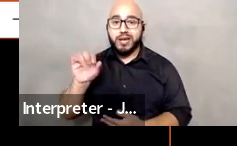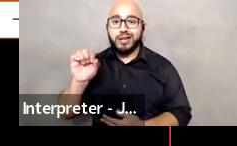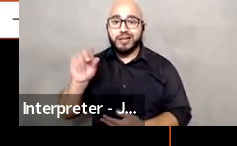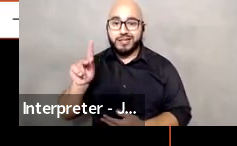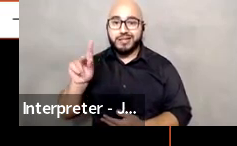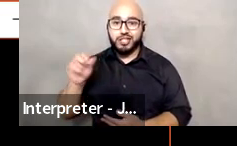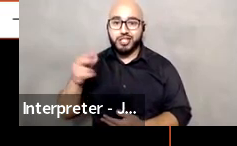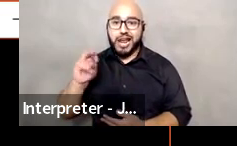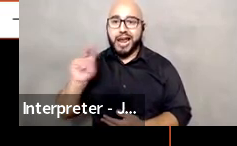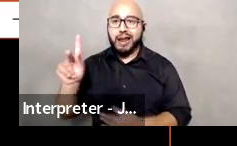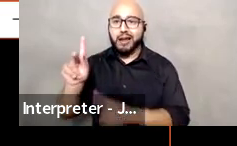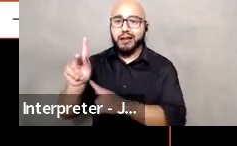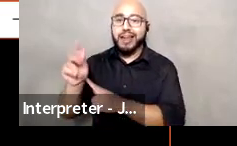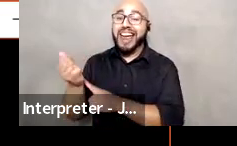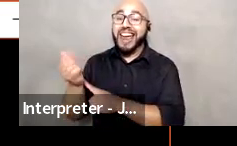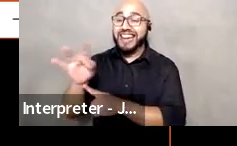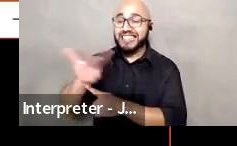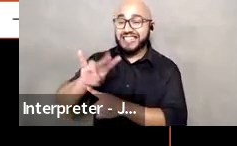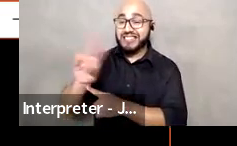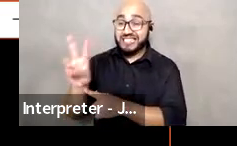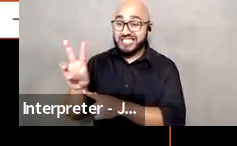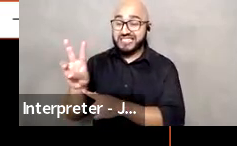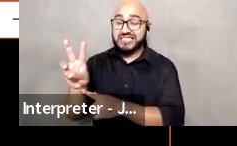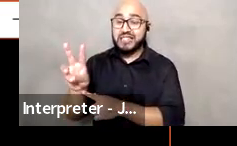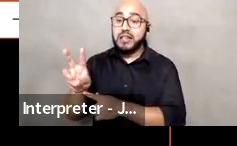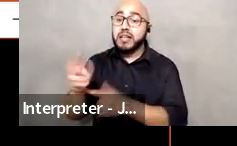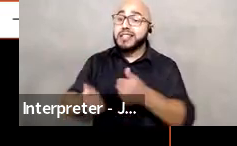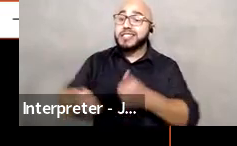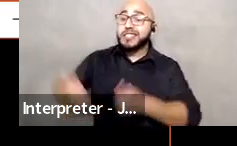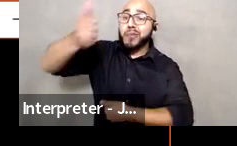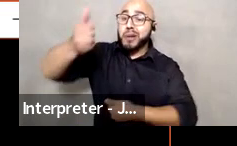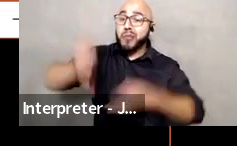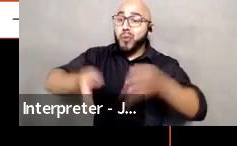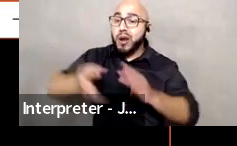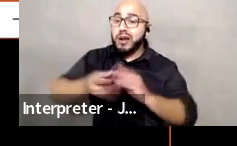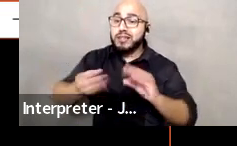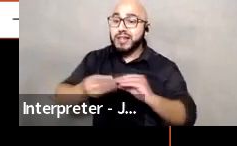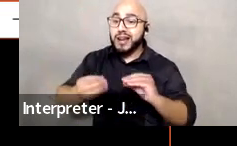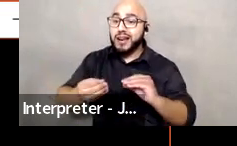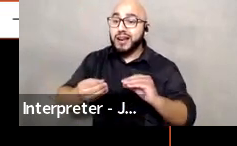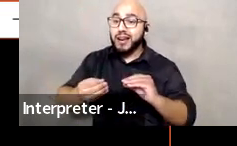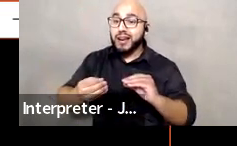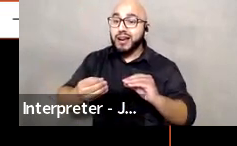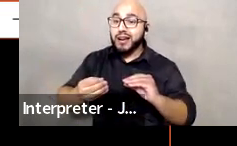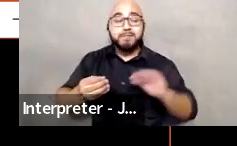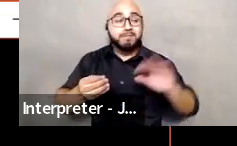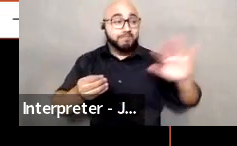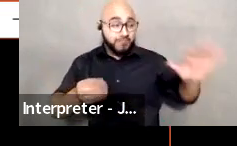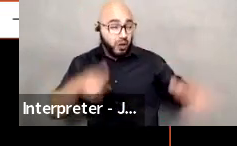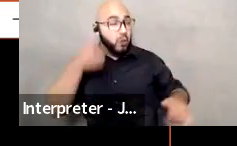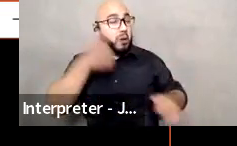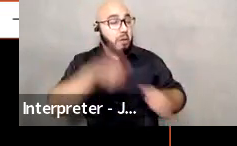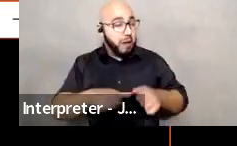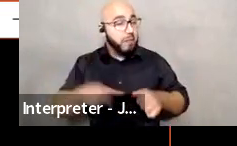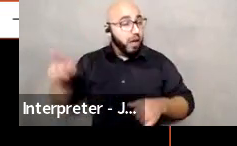Supreme Court said. Yeah, those convictions of these. Leaders of this massacre.